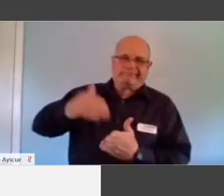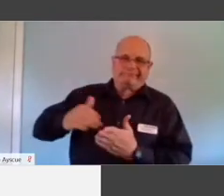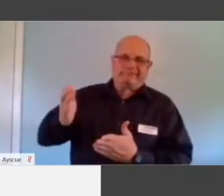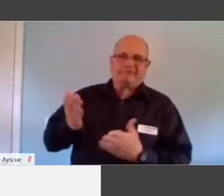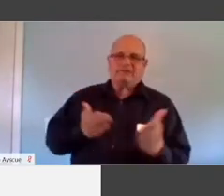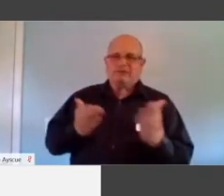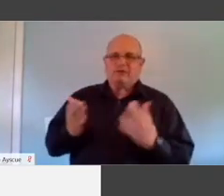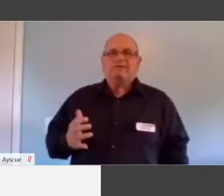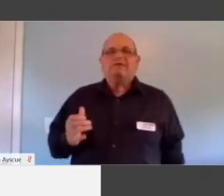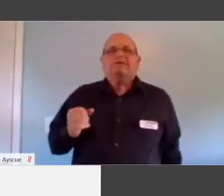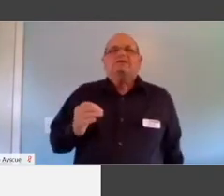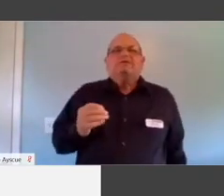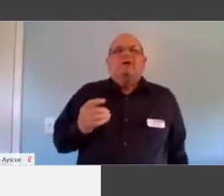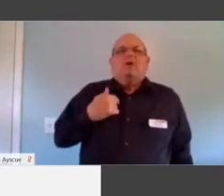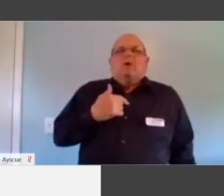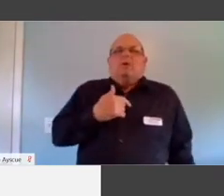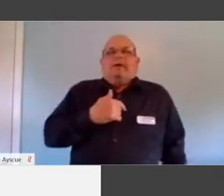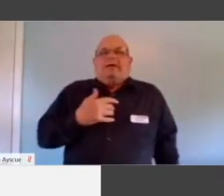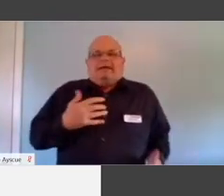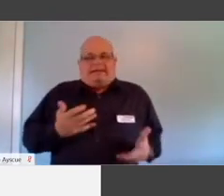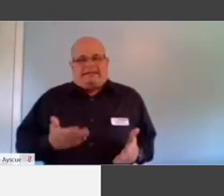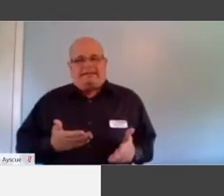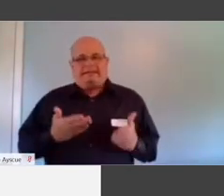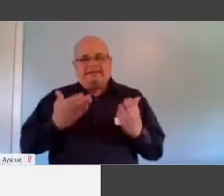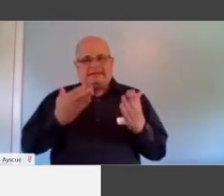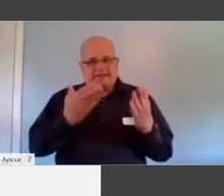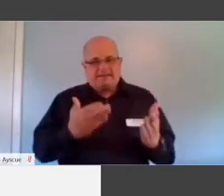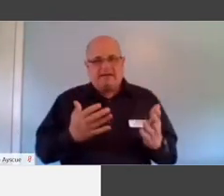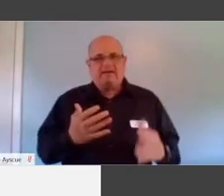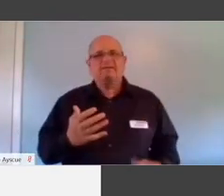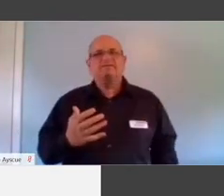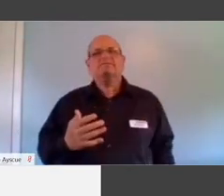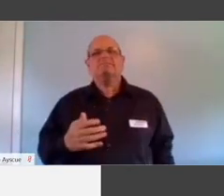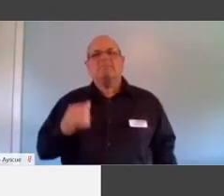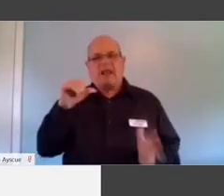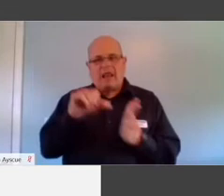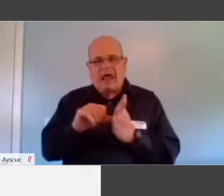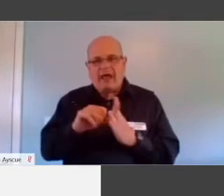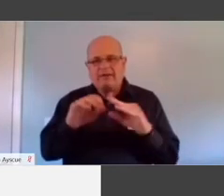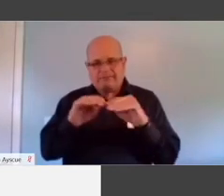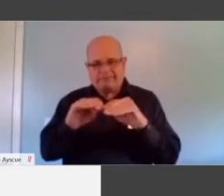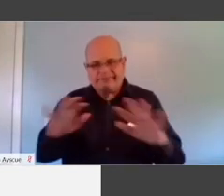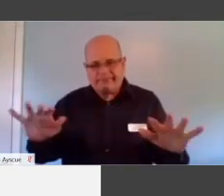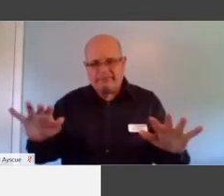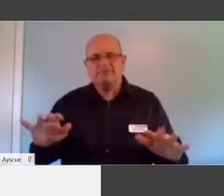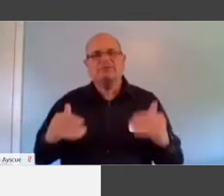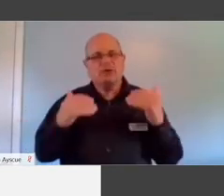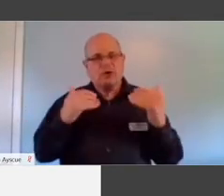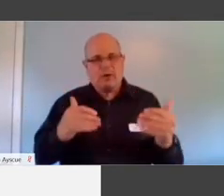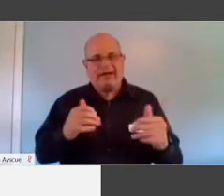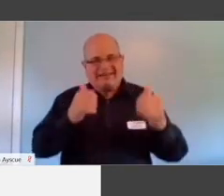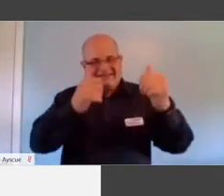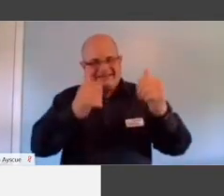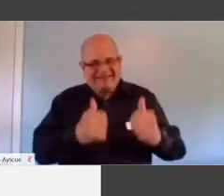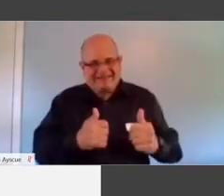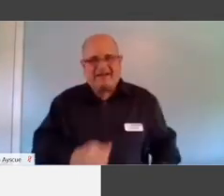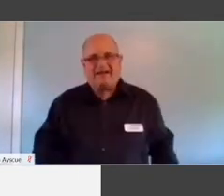So we suggest and we sent letters out saying go ahead, put a sign upon your intercom stating